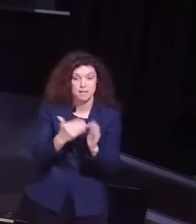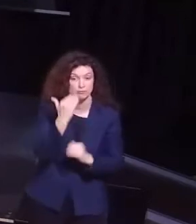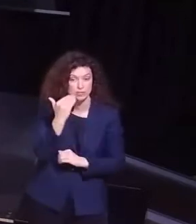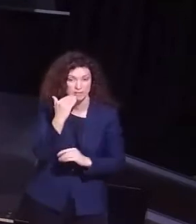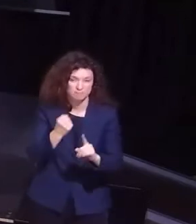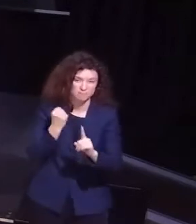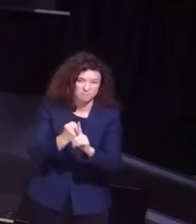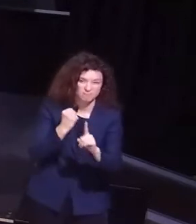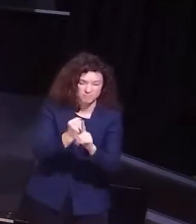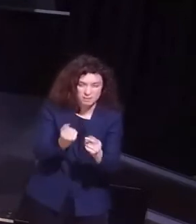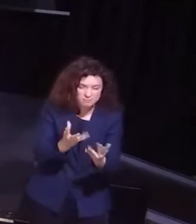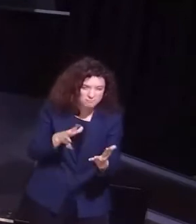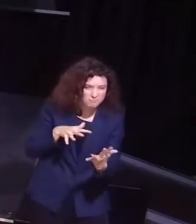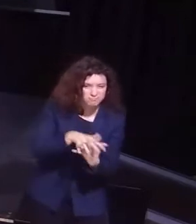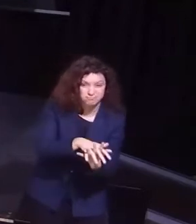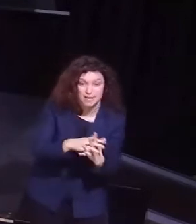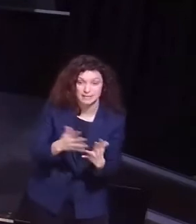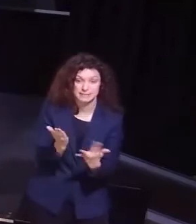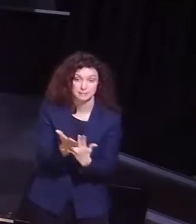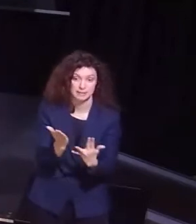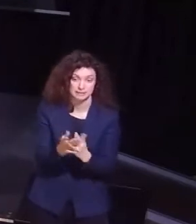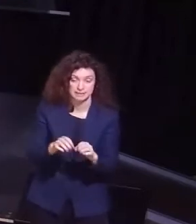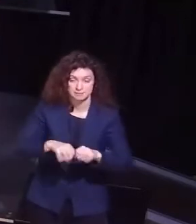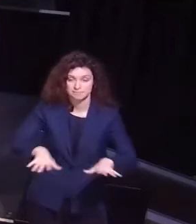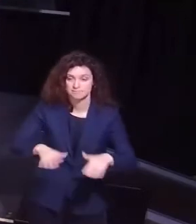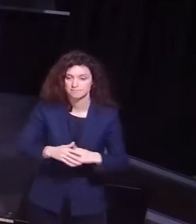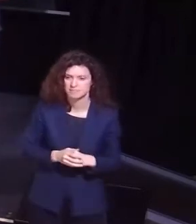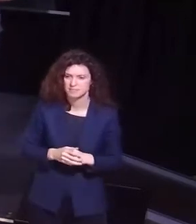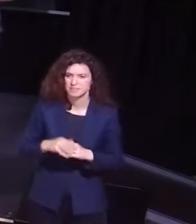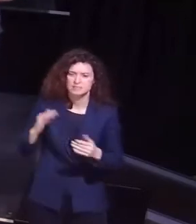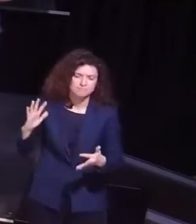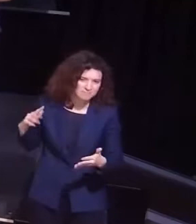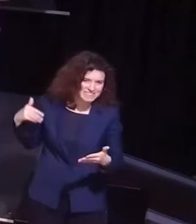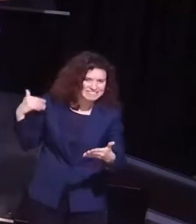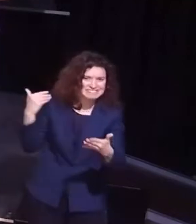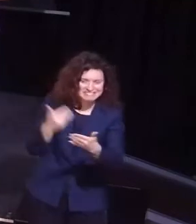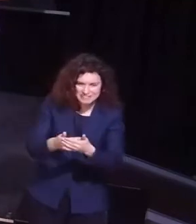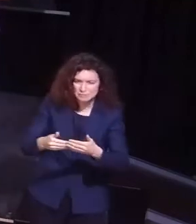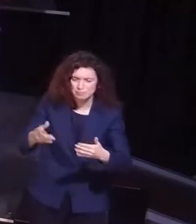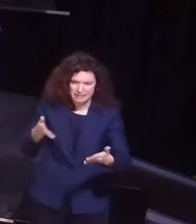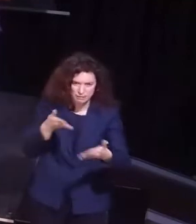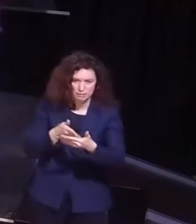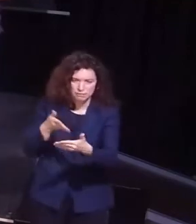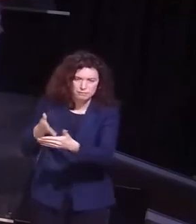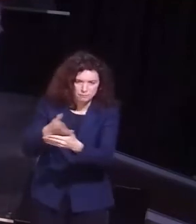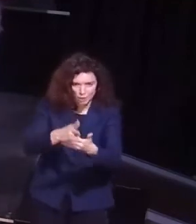And, since then, we've been learning a lot of lessons. And we've been taking those lessons